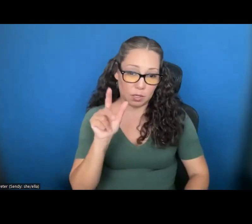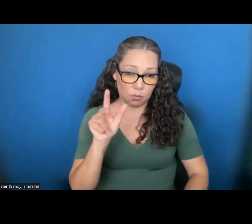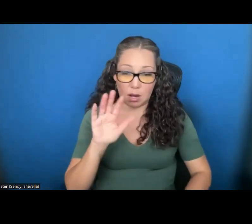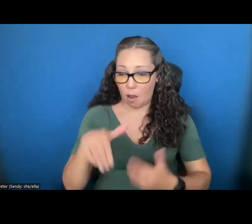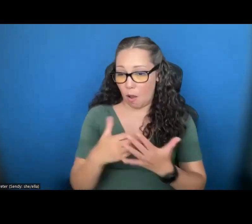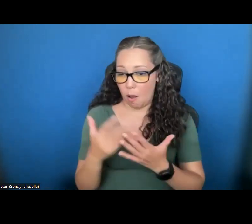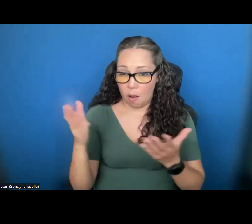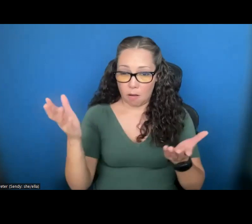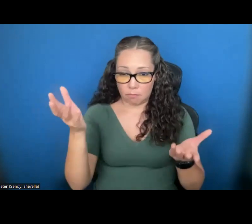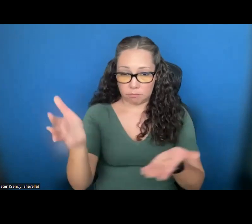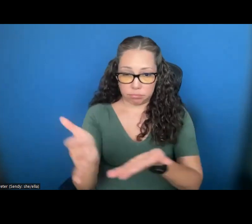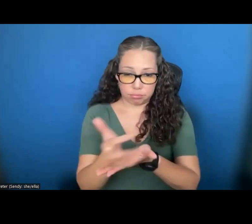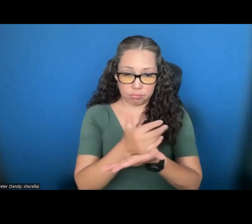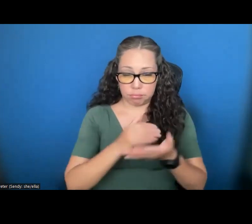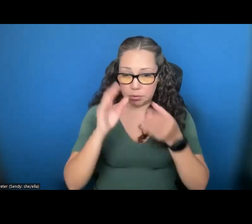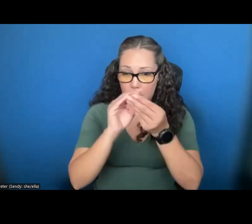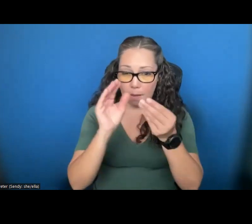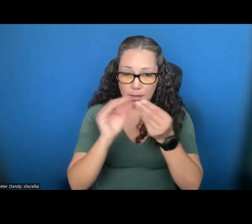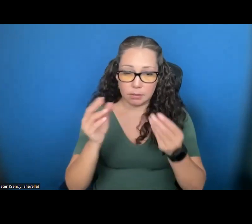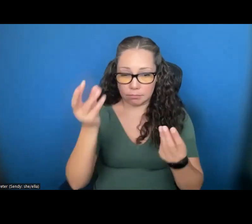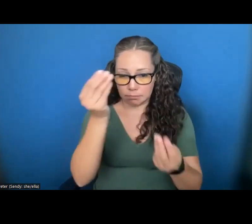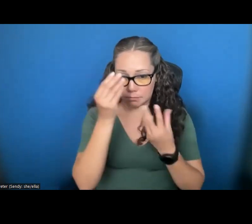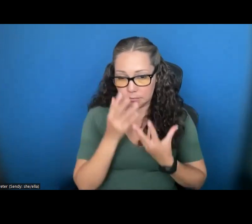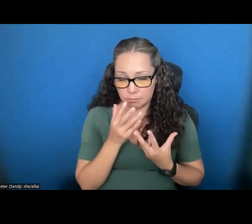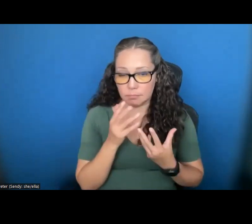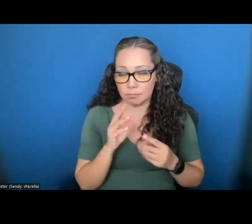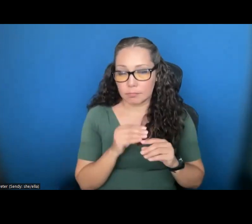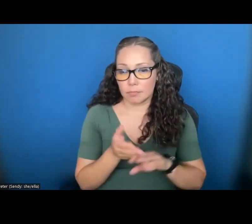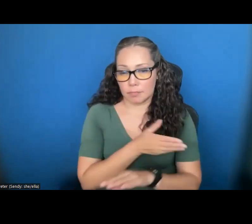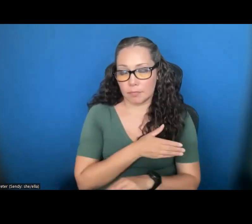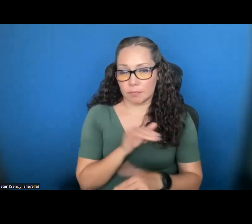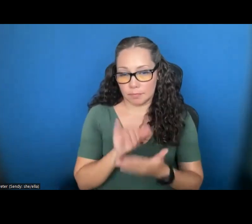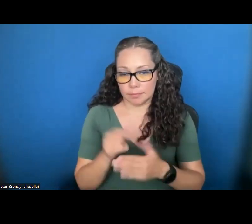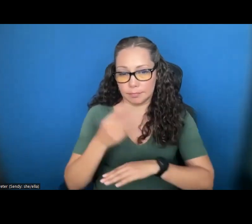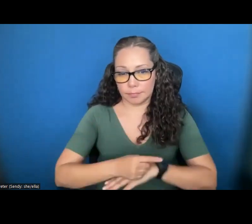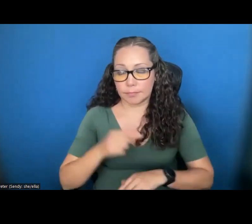October 5th the a renewal application and comment instructions are posted on the a web